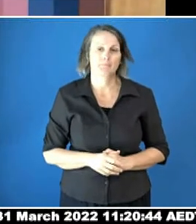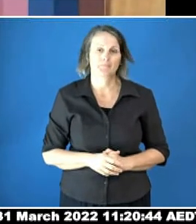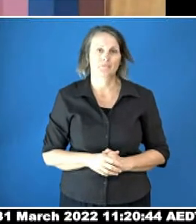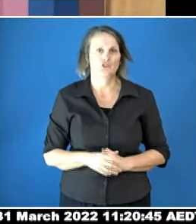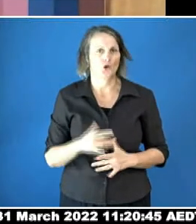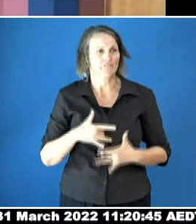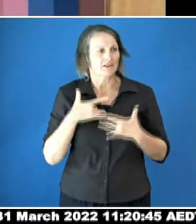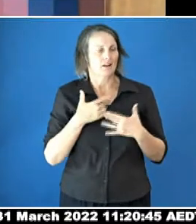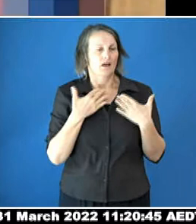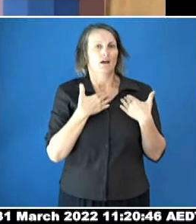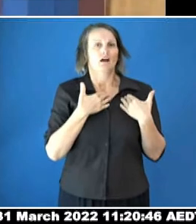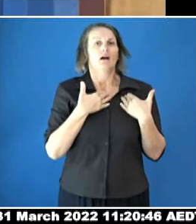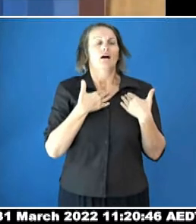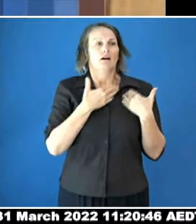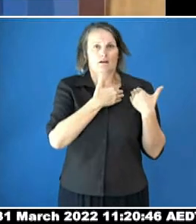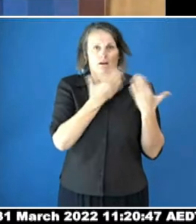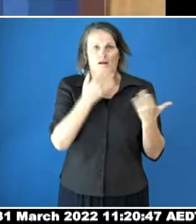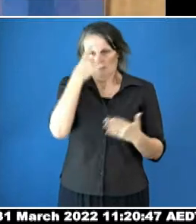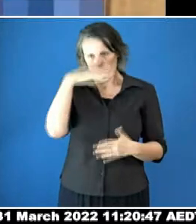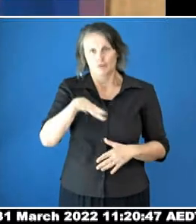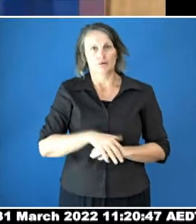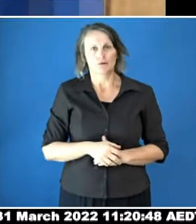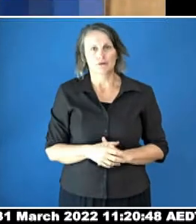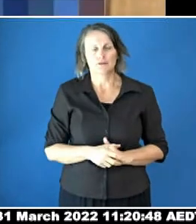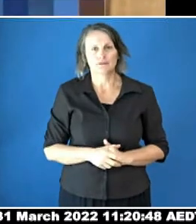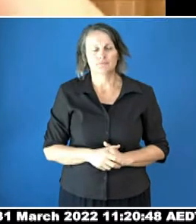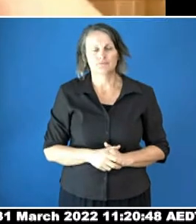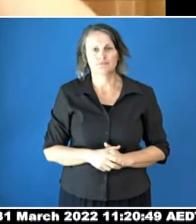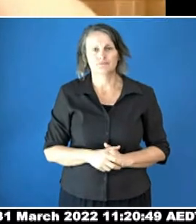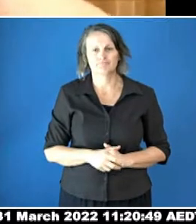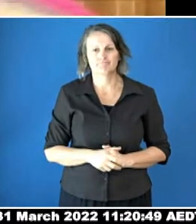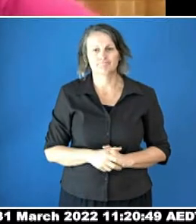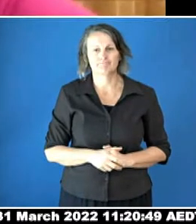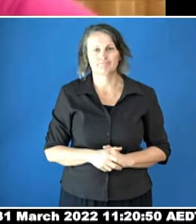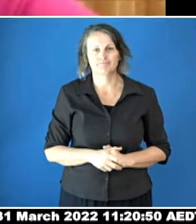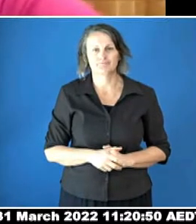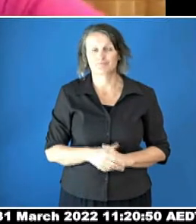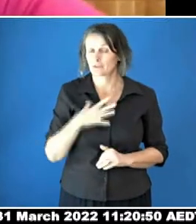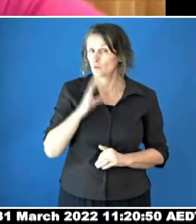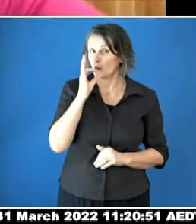It's - yeah, it's quite a weight off your shoulders. Now, can I ask you some questions about the respite centre.